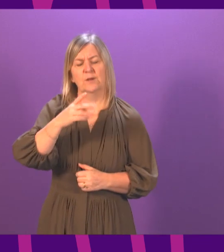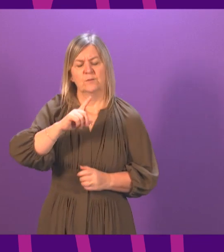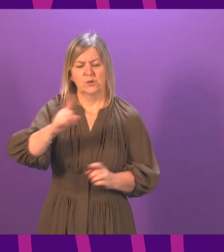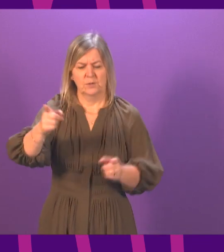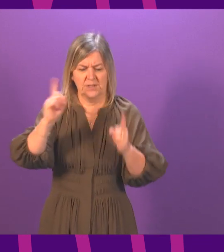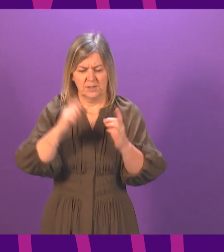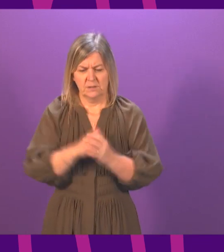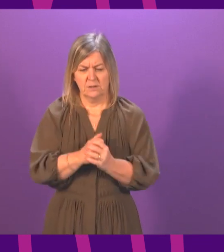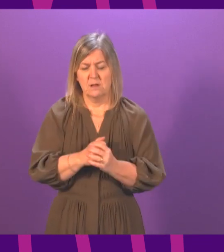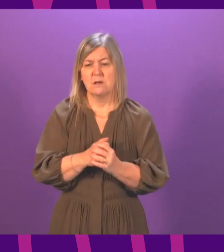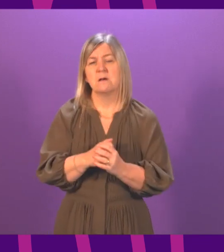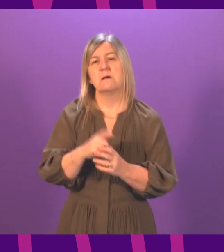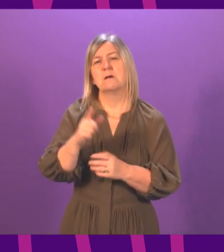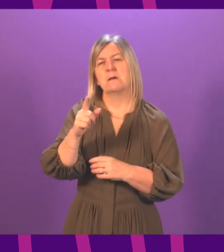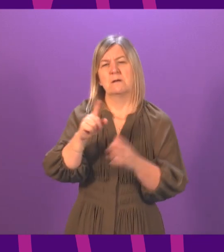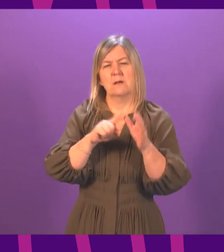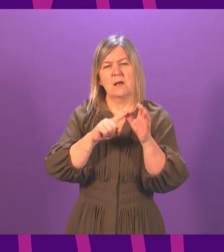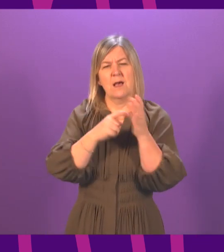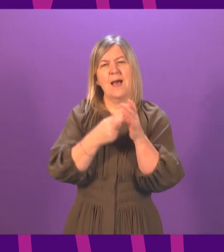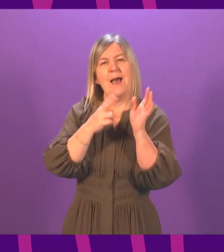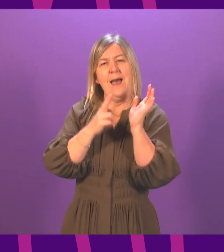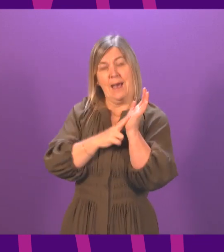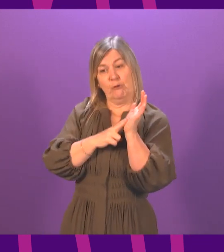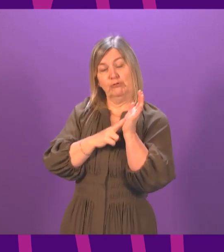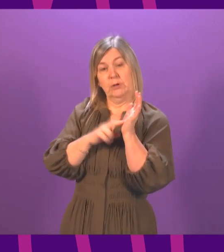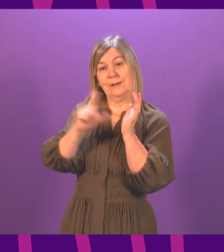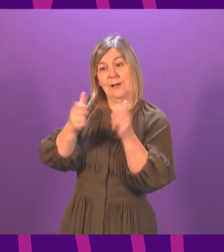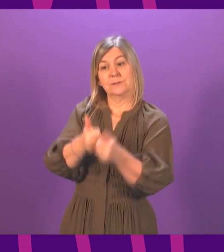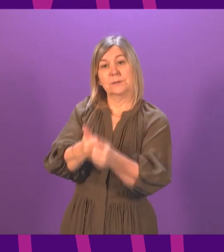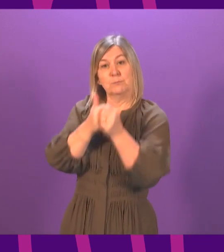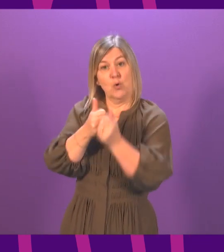Arran Cancer Support Trust, which raised concerns that many of its patients have been missing vital